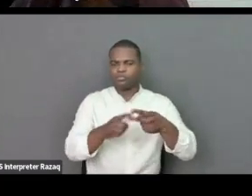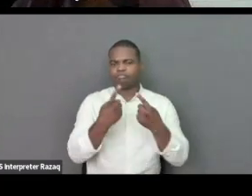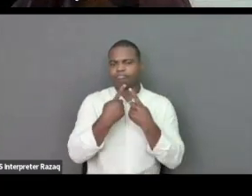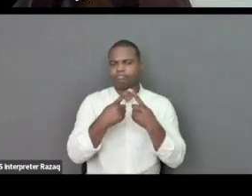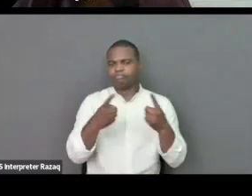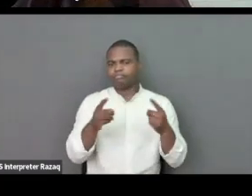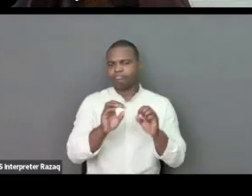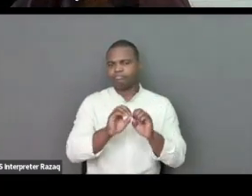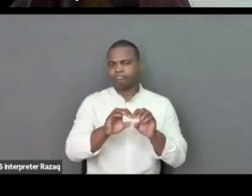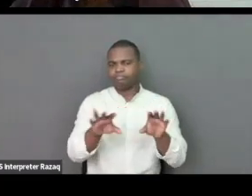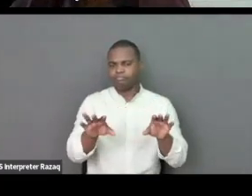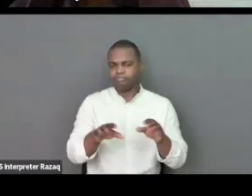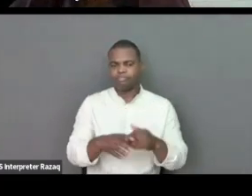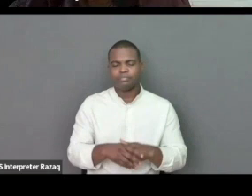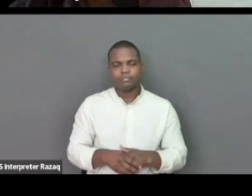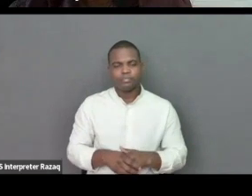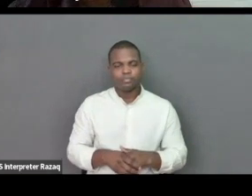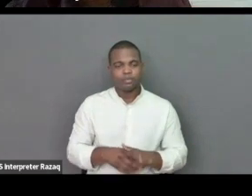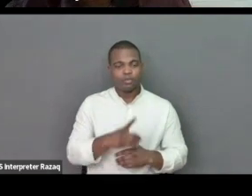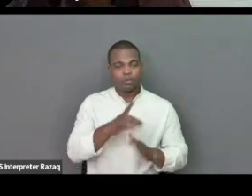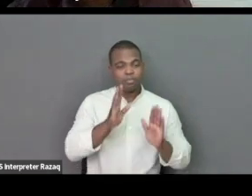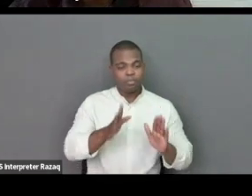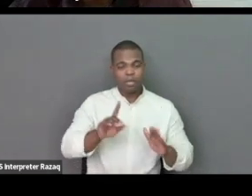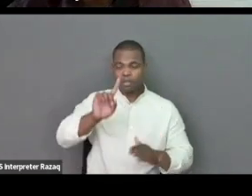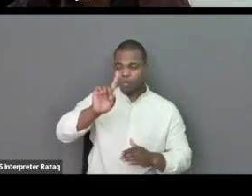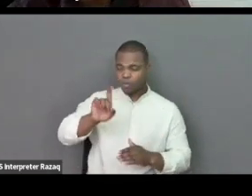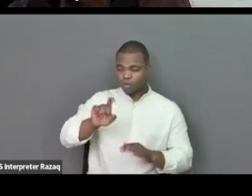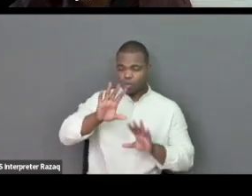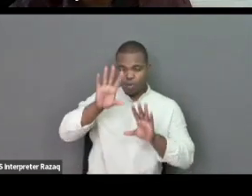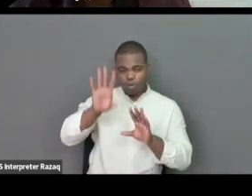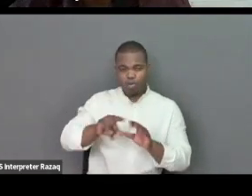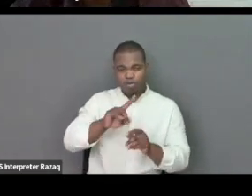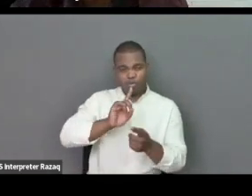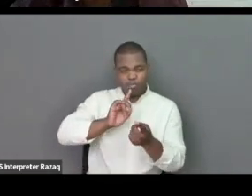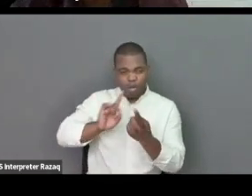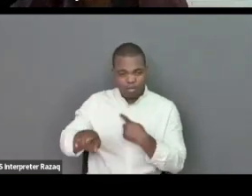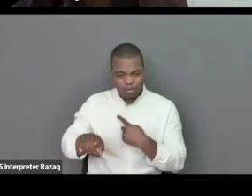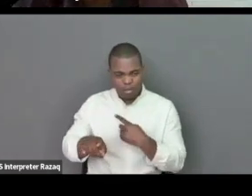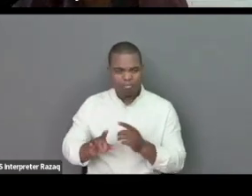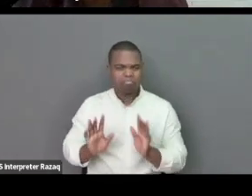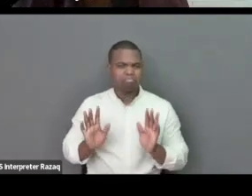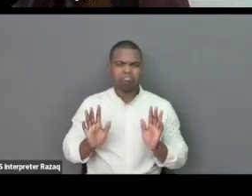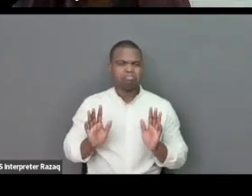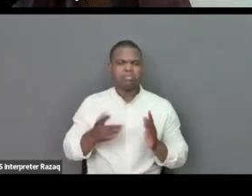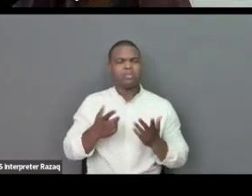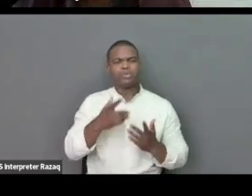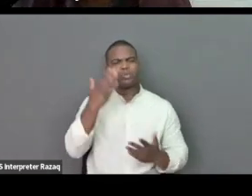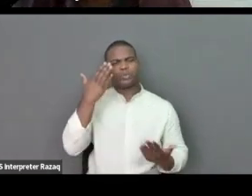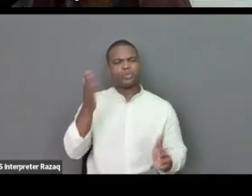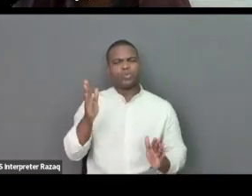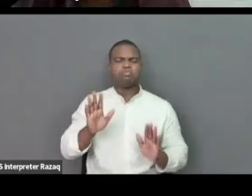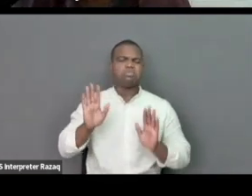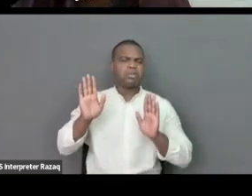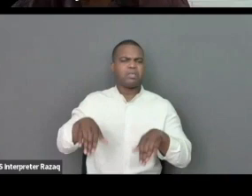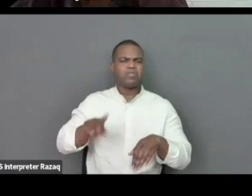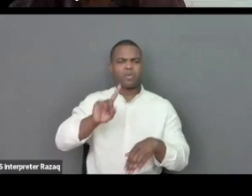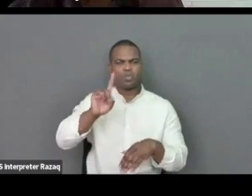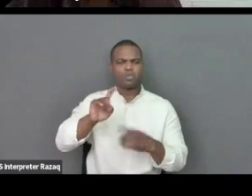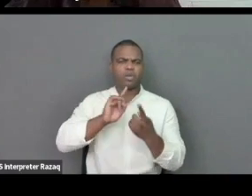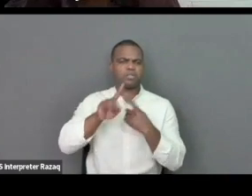feedback is still useful. And the other is that you don't need to be an accessibility expert to be able to provide feedback.